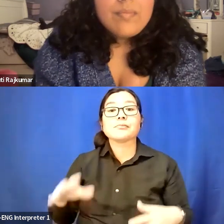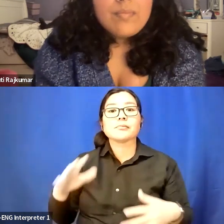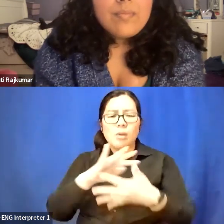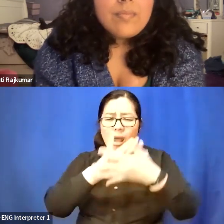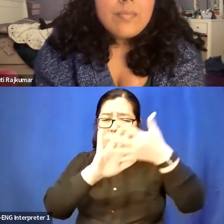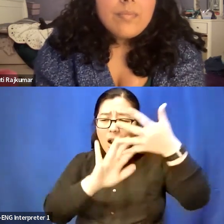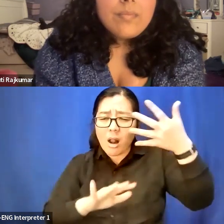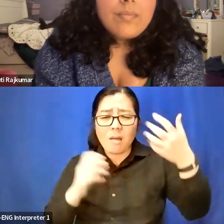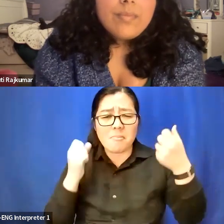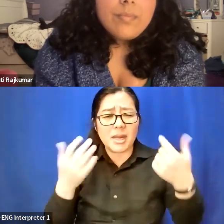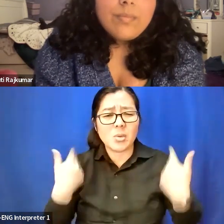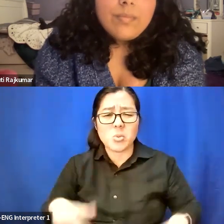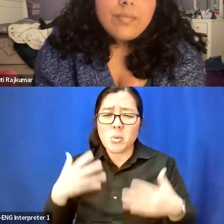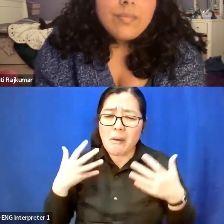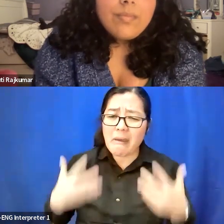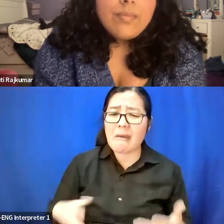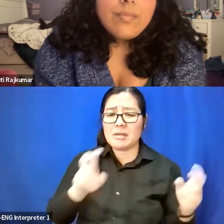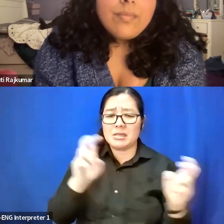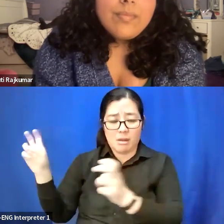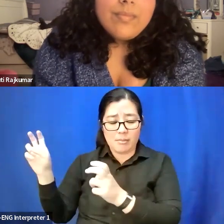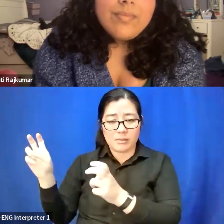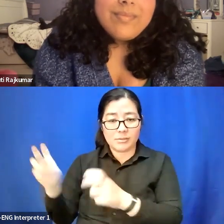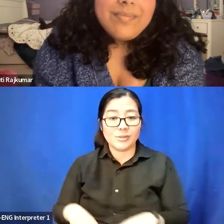I want to pose a very fun question to you both.